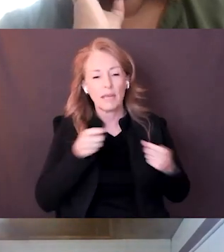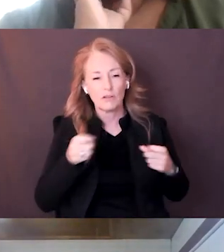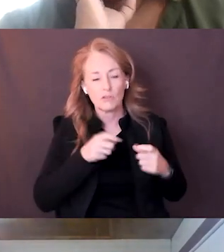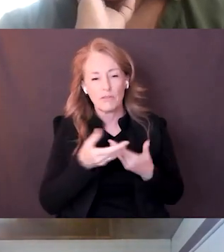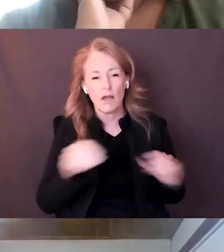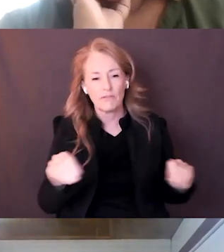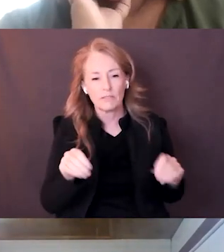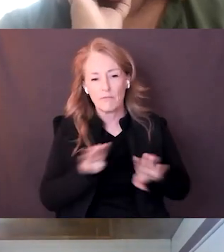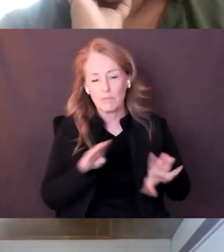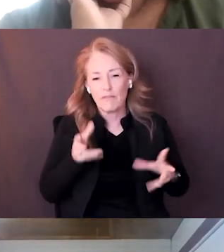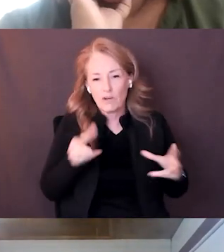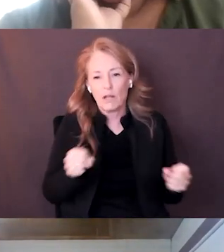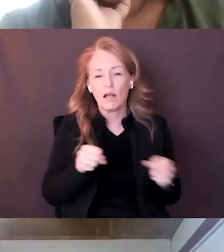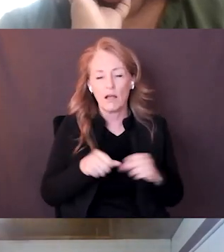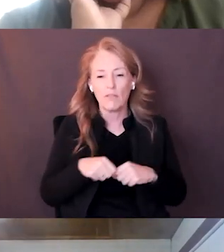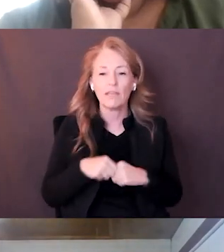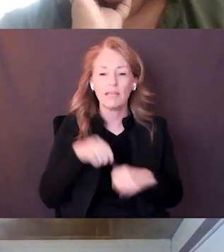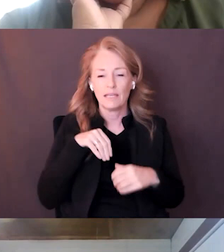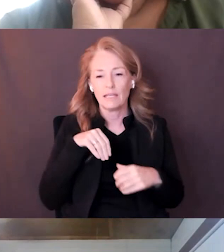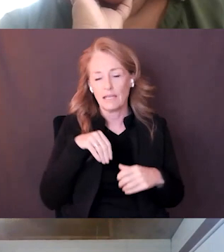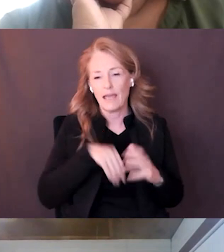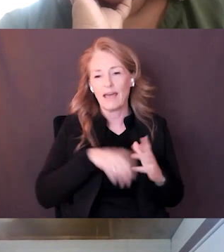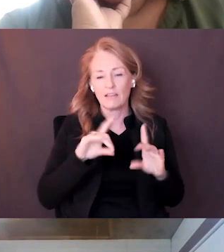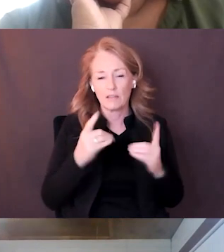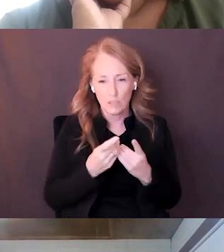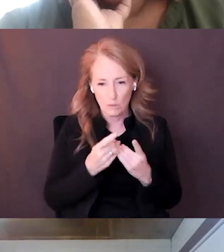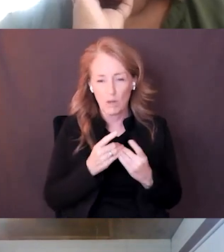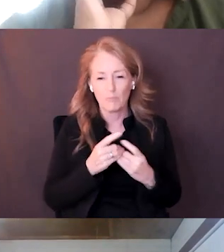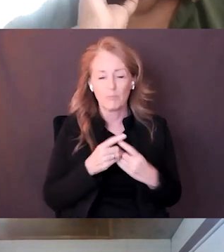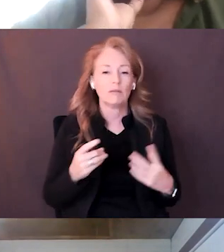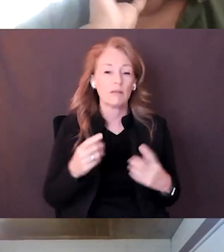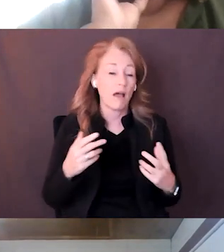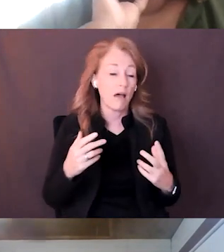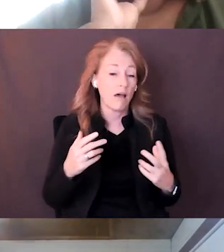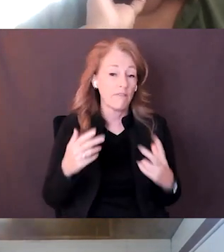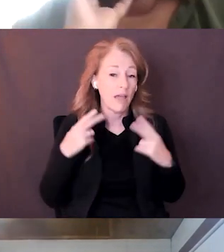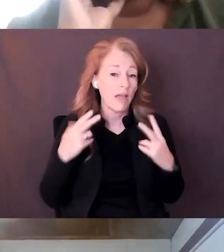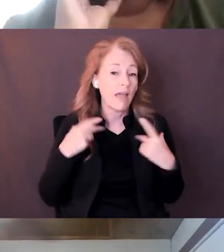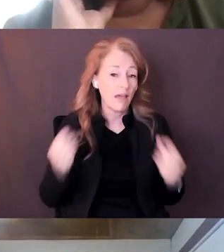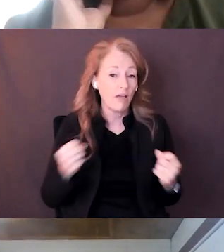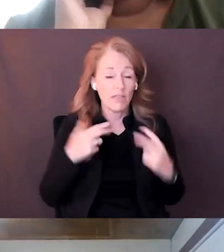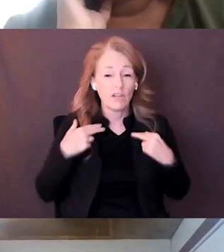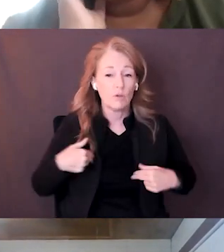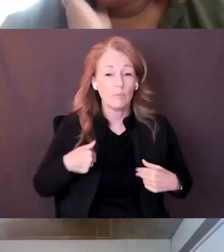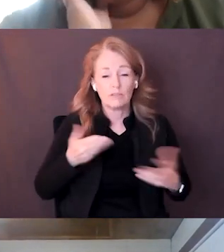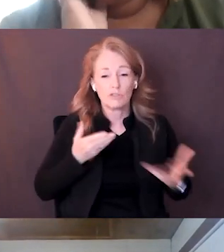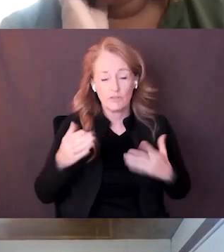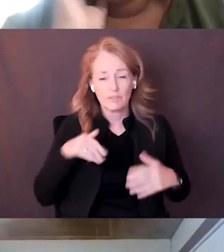HEALTH AT THE STATE OF MAINE. THANK YOU FOR HAVING ME.